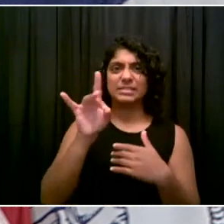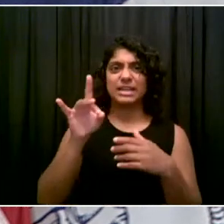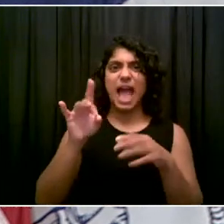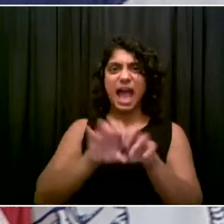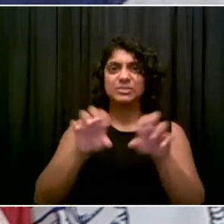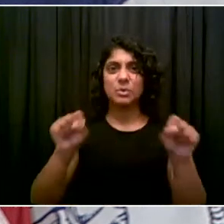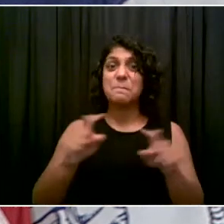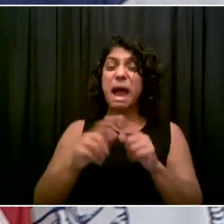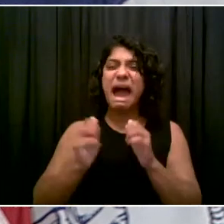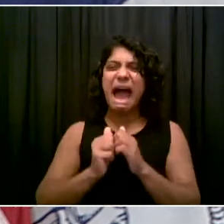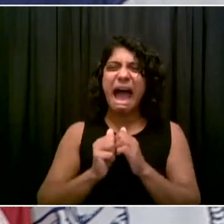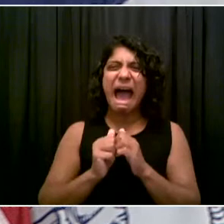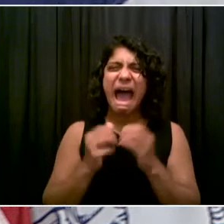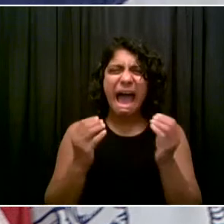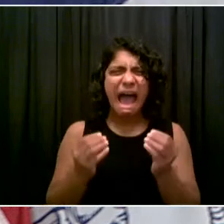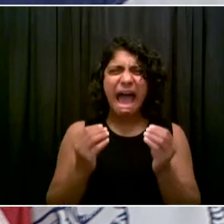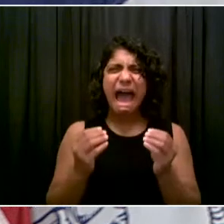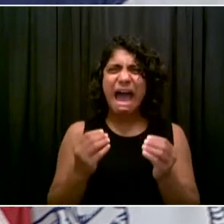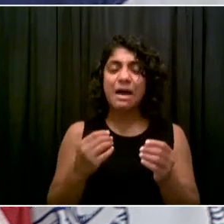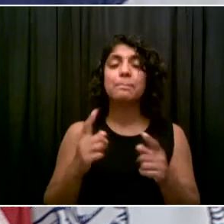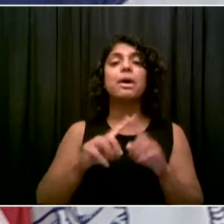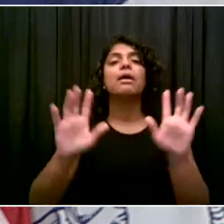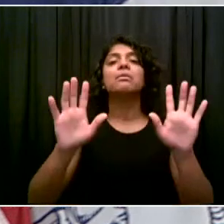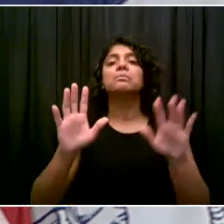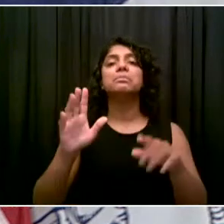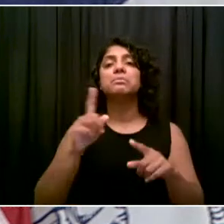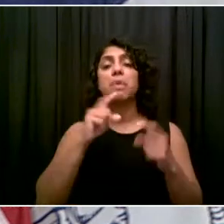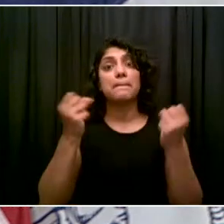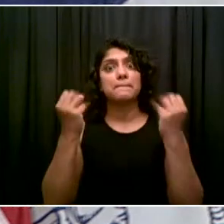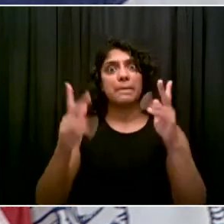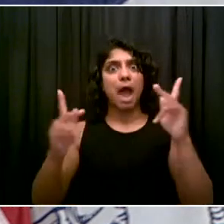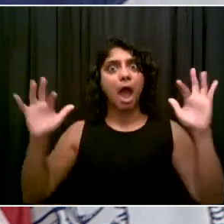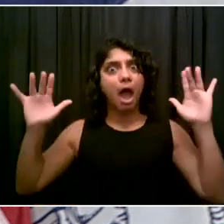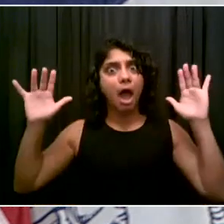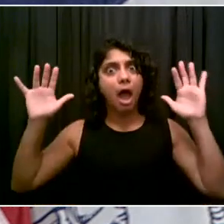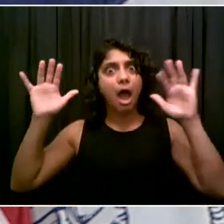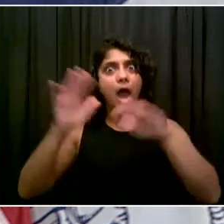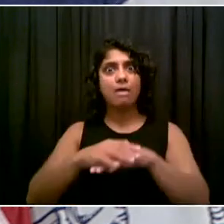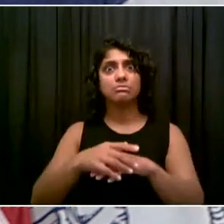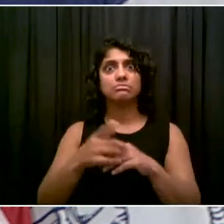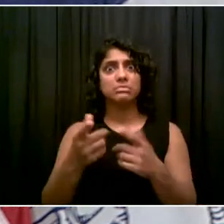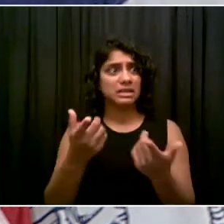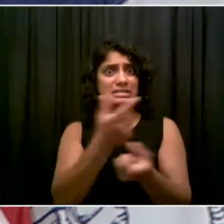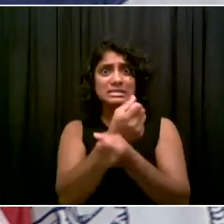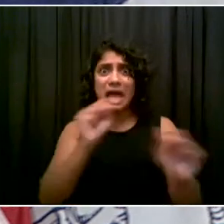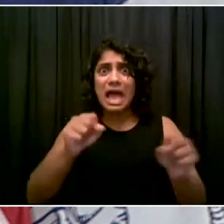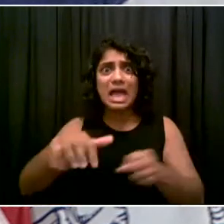BUT WE HAD A LARGE CROWD OF PEOPLE, WE HAVE NOT FIGURED OUT HOW TO SPEED THE TRILSA P UOR MOVE THE PROCESS ALONG QUICKER